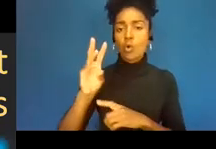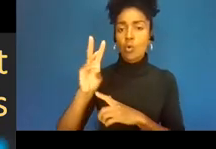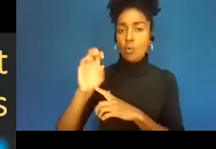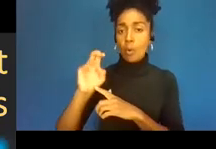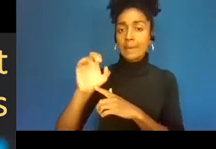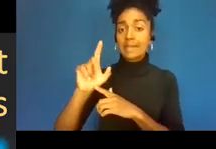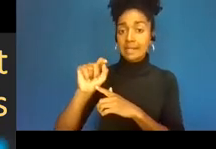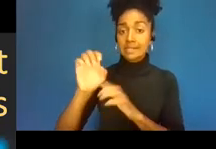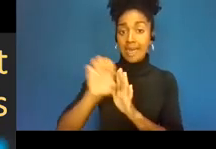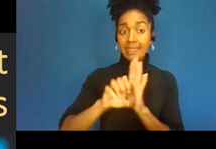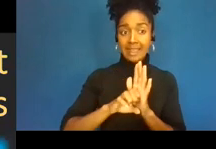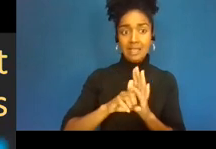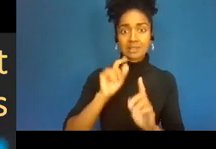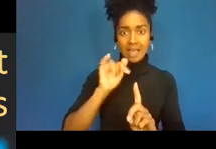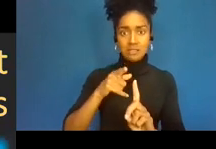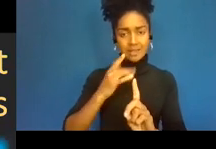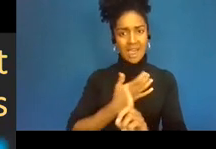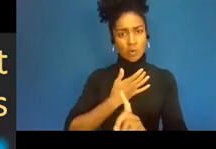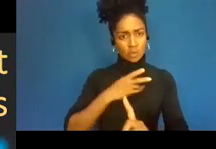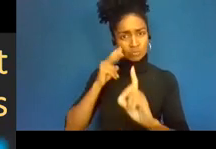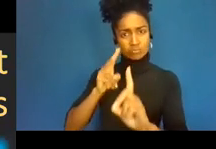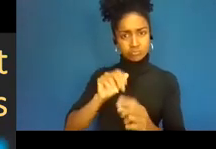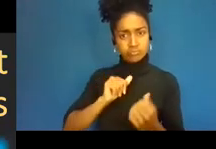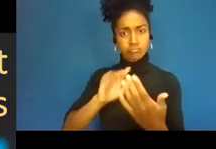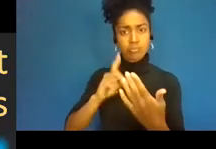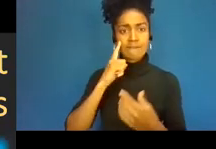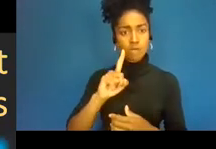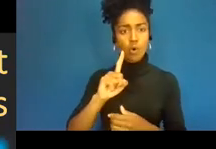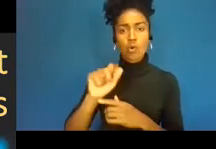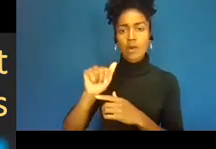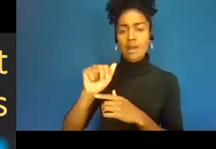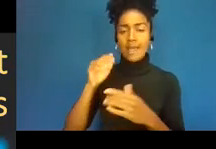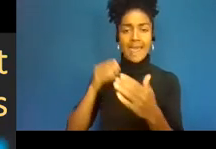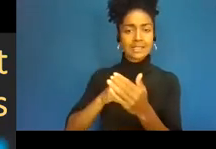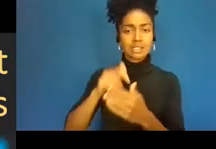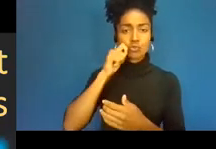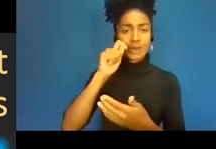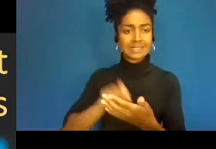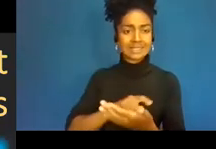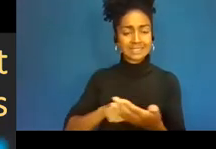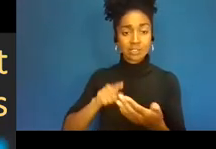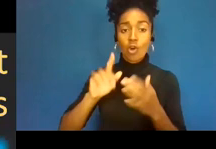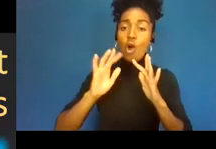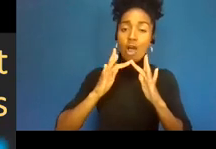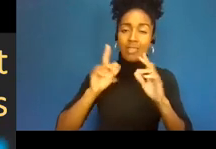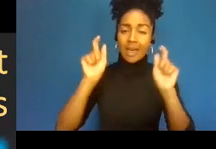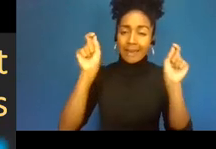for anti-racist online writing center praxis, and I have "online" in parentheses here because I really believe